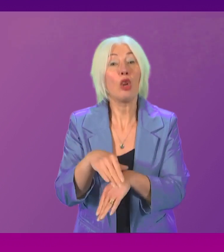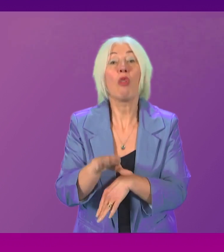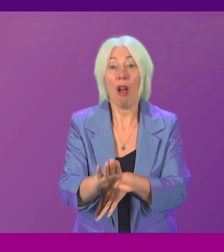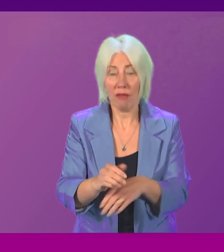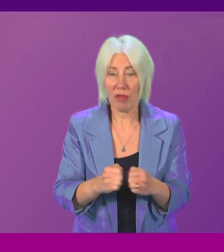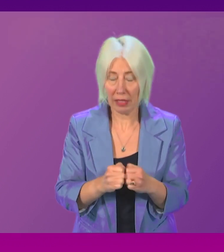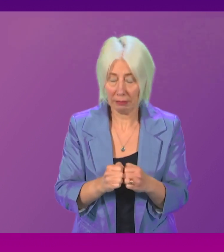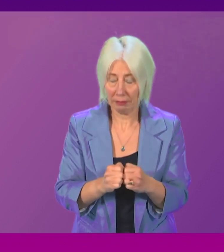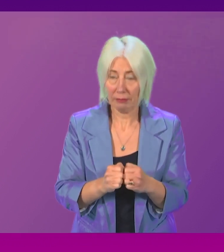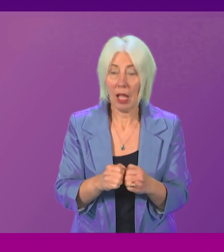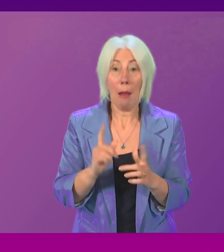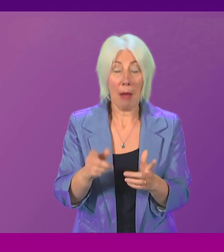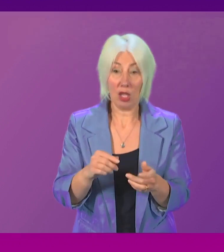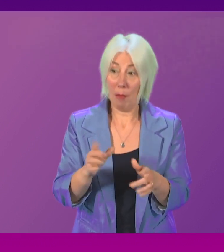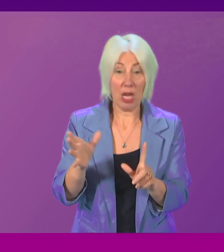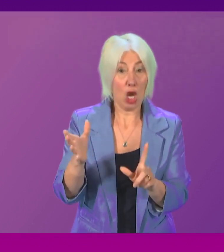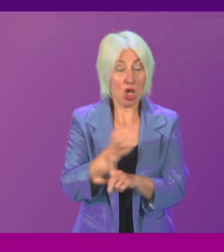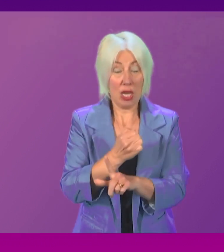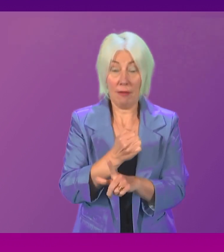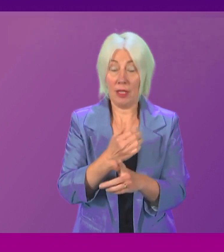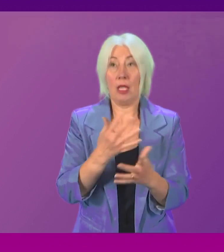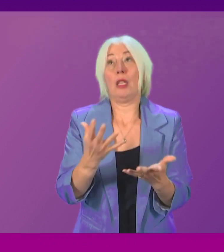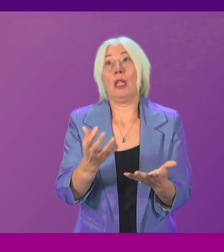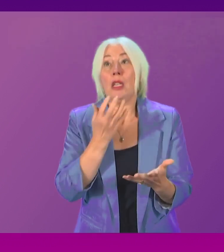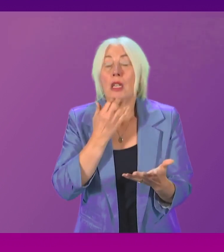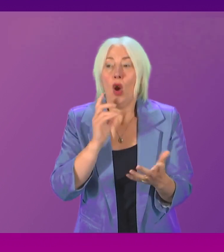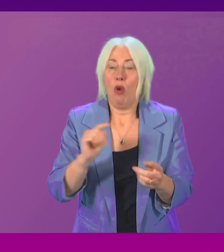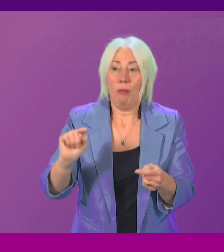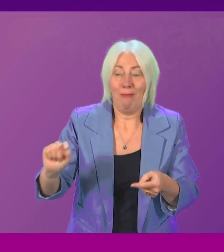in spite of what we are having to deal with from the Conservatives at Westminster.